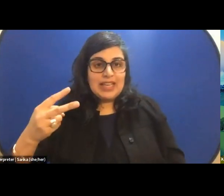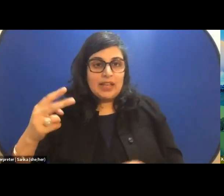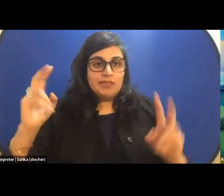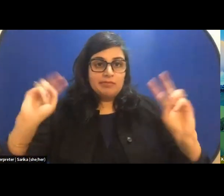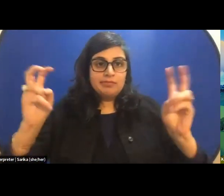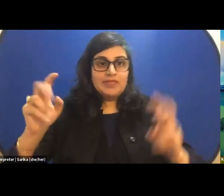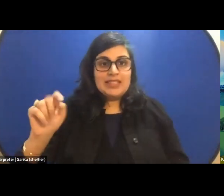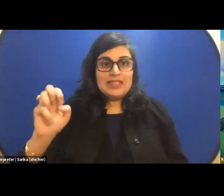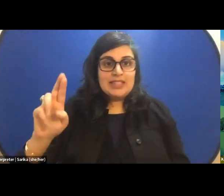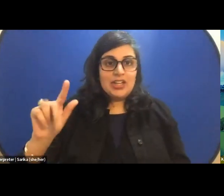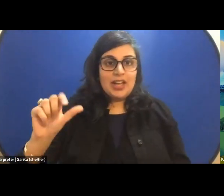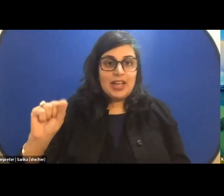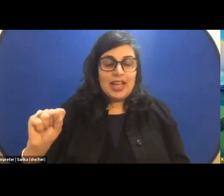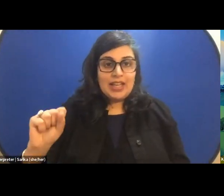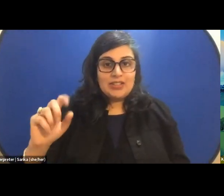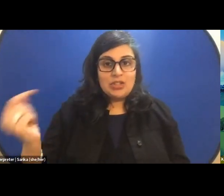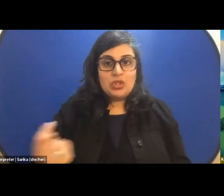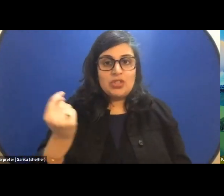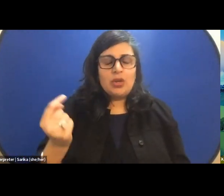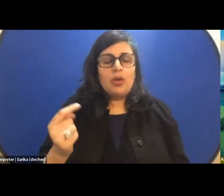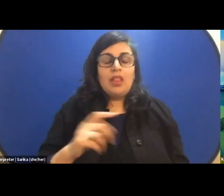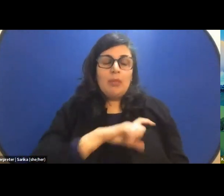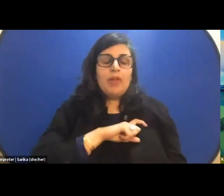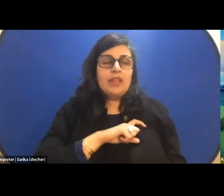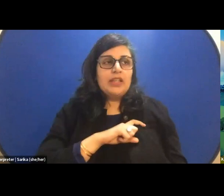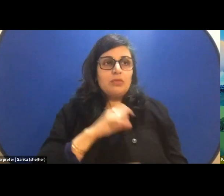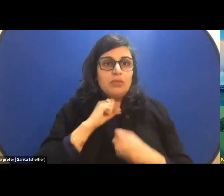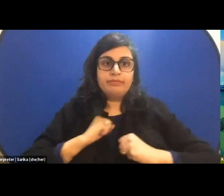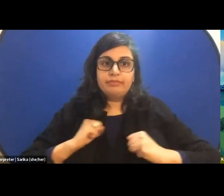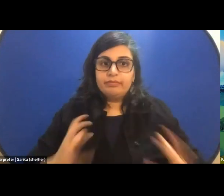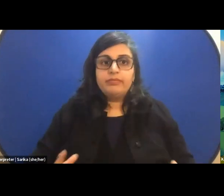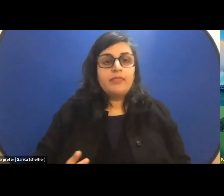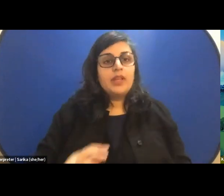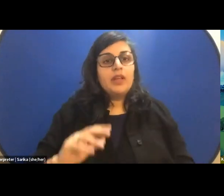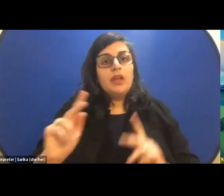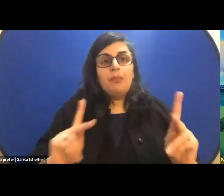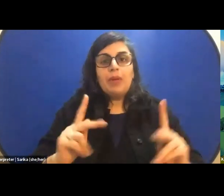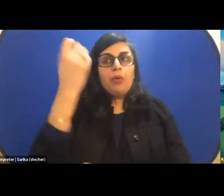dispersing. I can name a few dates. On June 2nd, 2020 called tear gas Tuesday when police